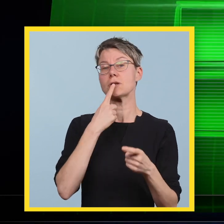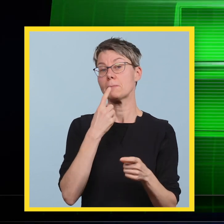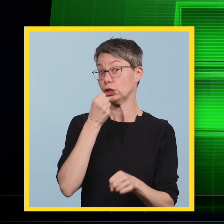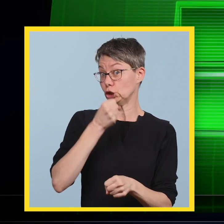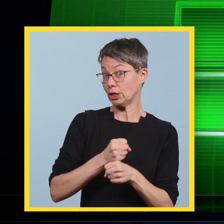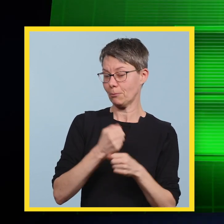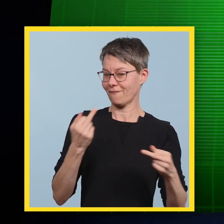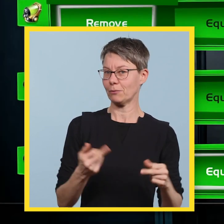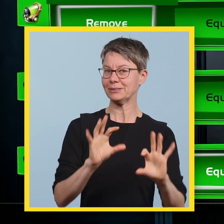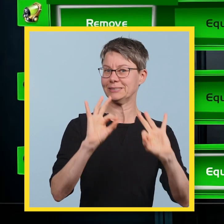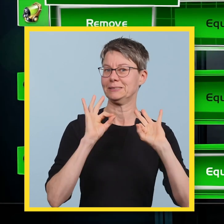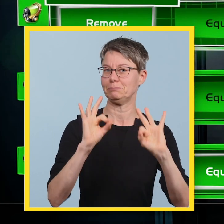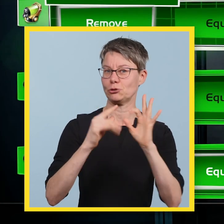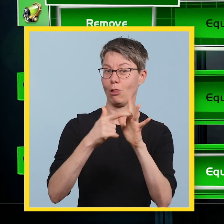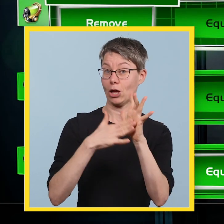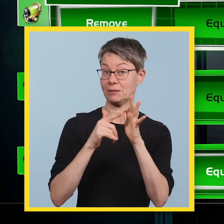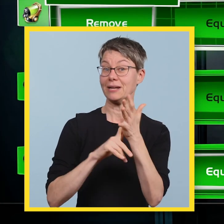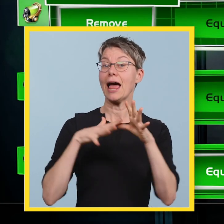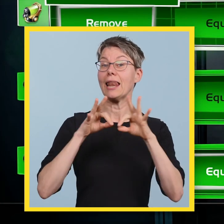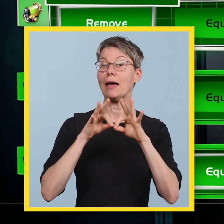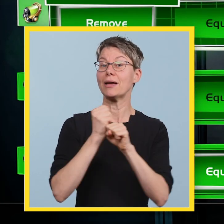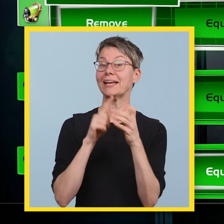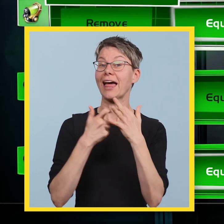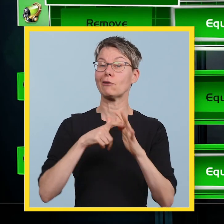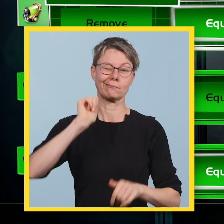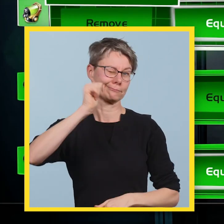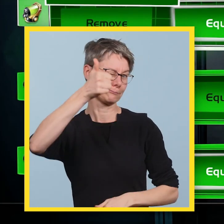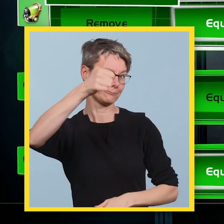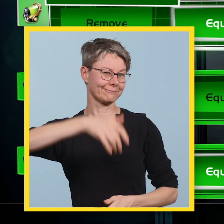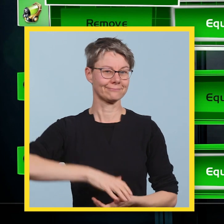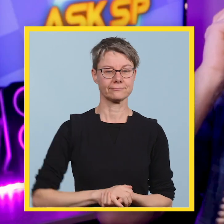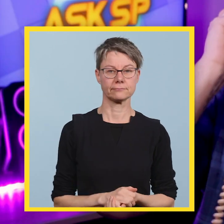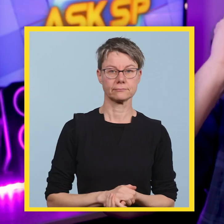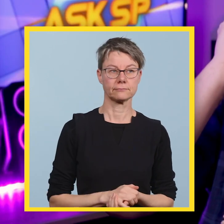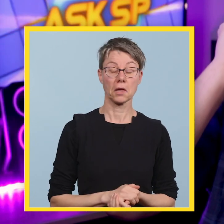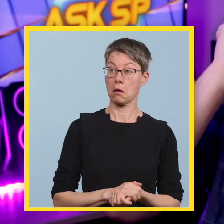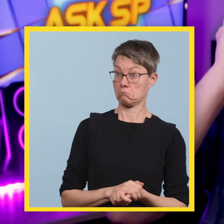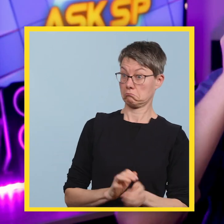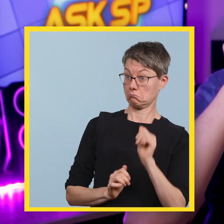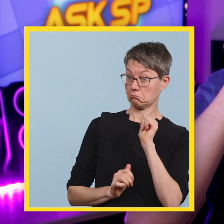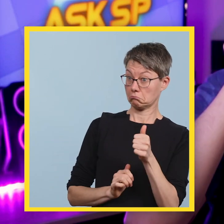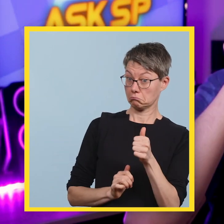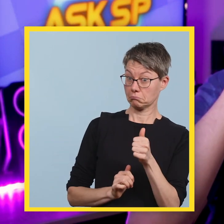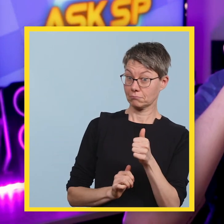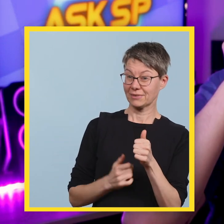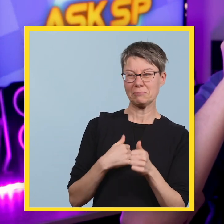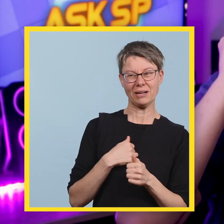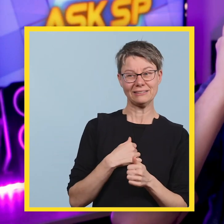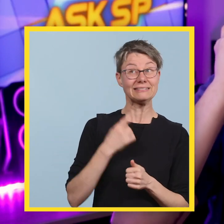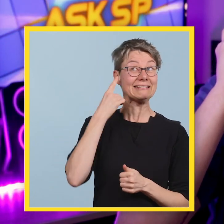as a special item in the lab gallery. Good as gold. Great. Well, that's easier said than done, though, right, DARREN?